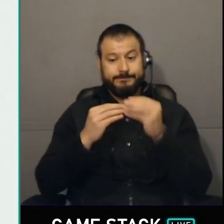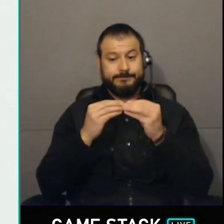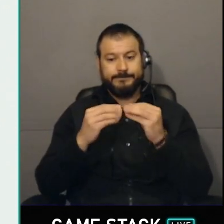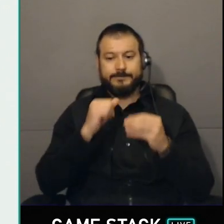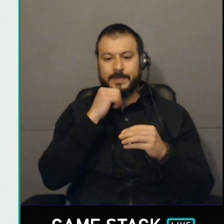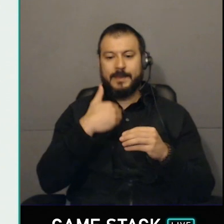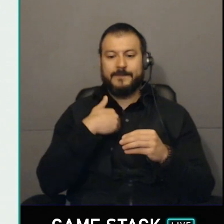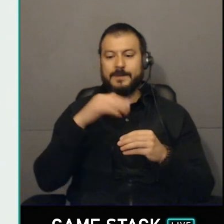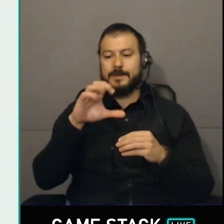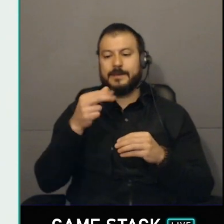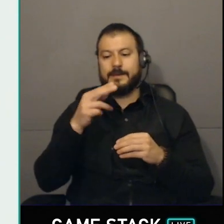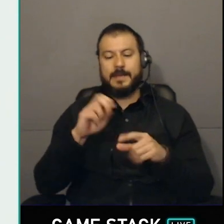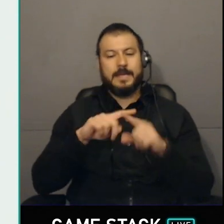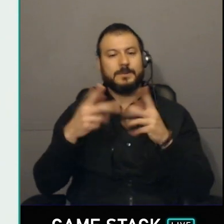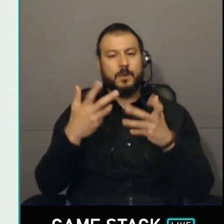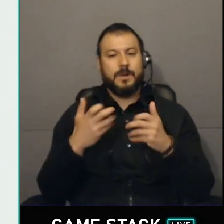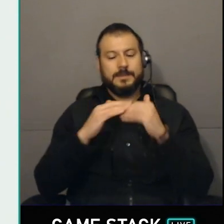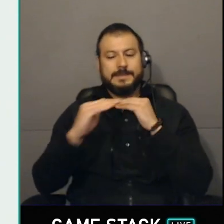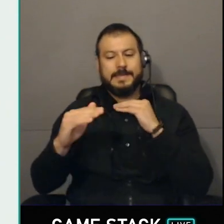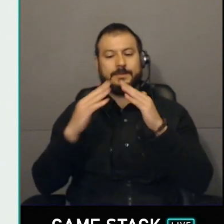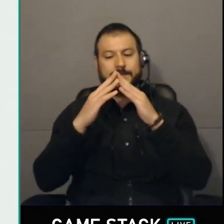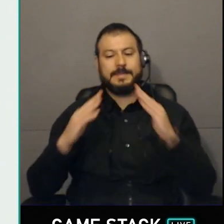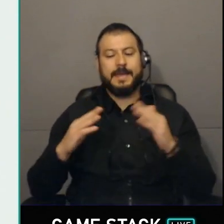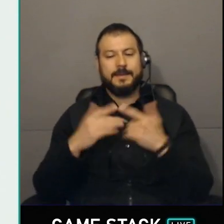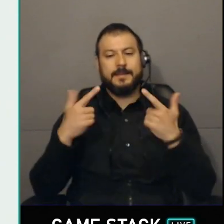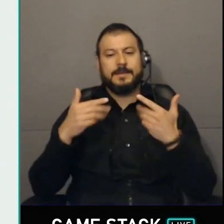Let's break the simulation step down a little bit.